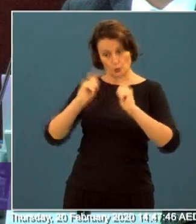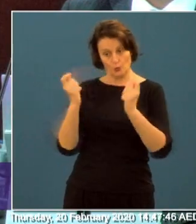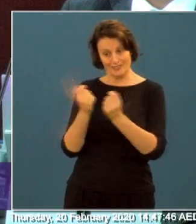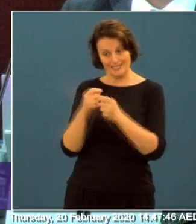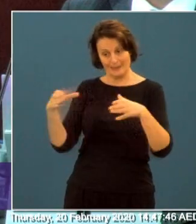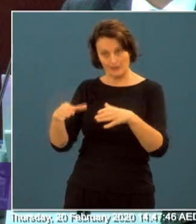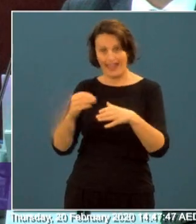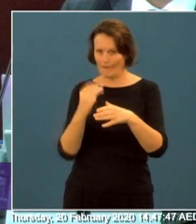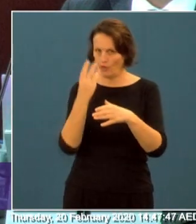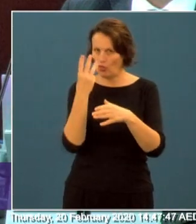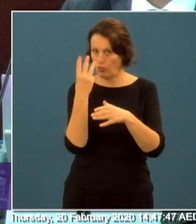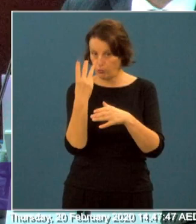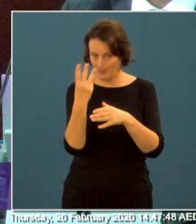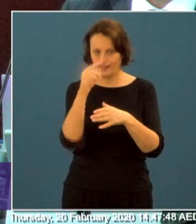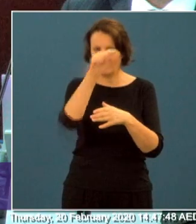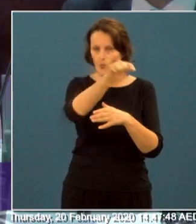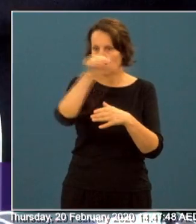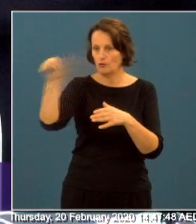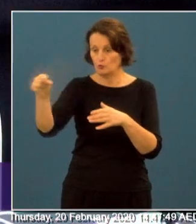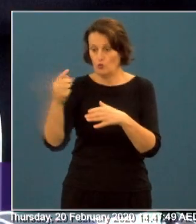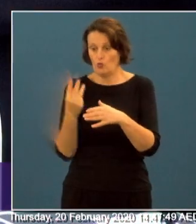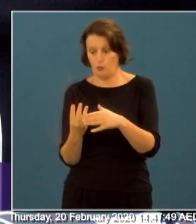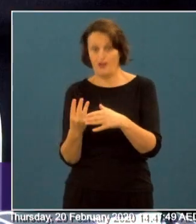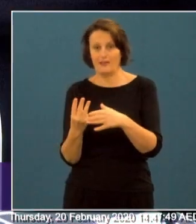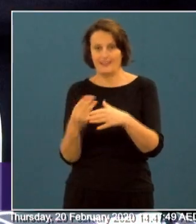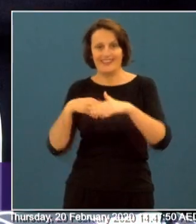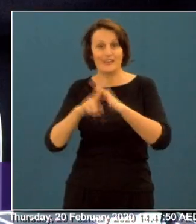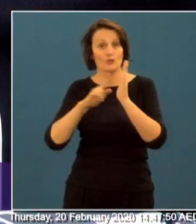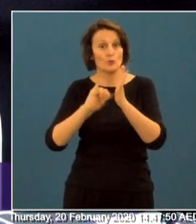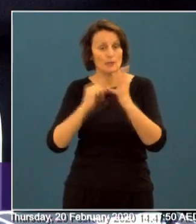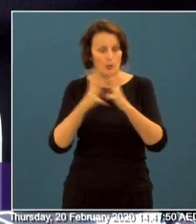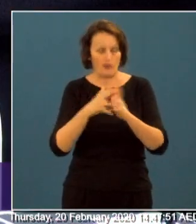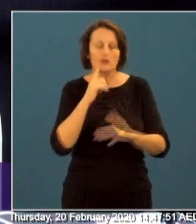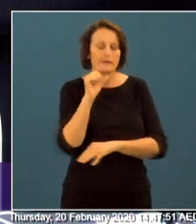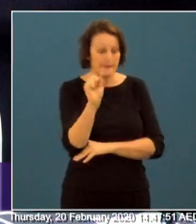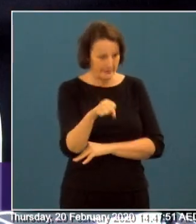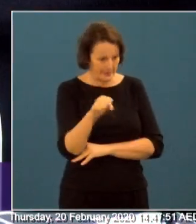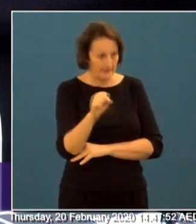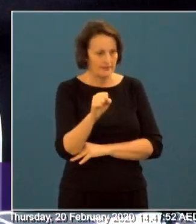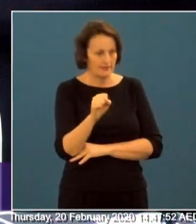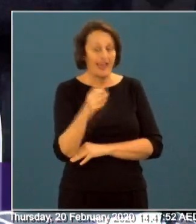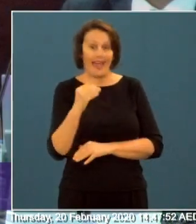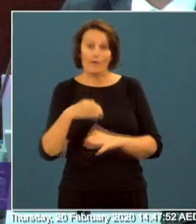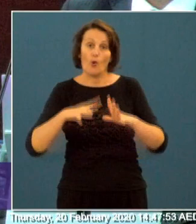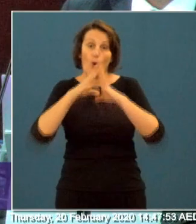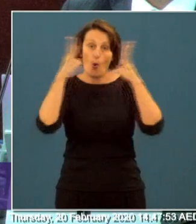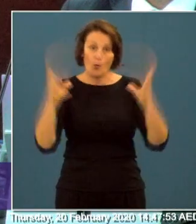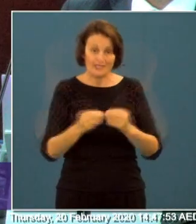will be one of three within the state, is that correct? One of three new teams to a total... Yes. ...of six teams. That's correct. Okay.